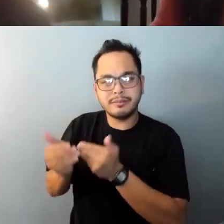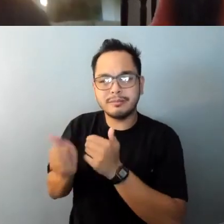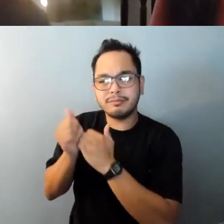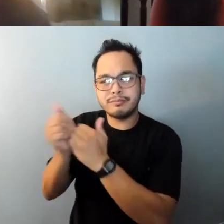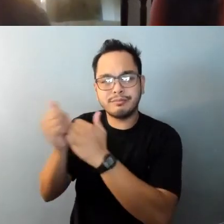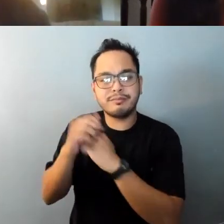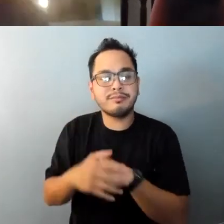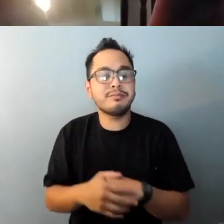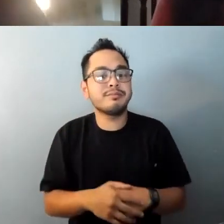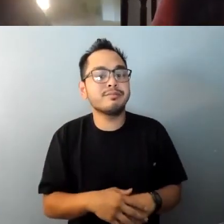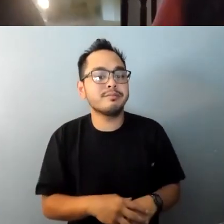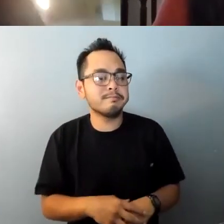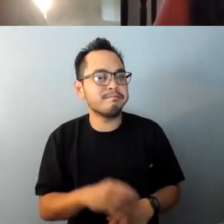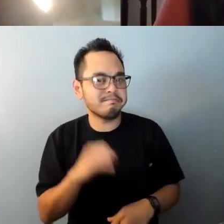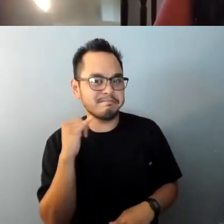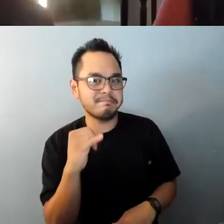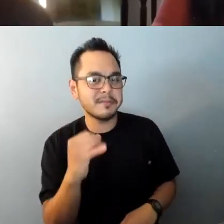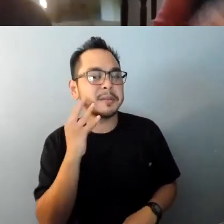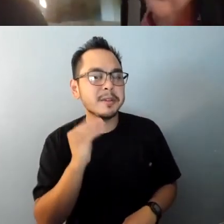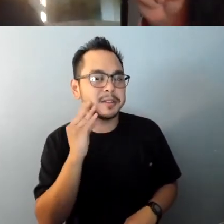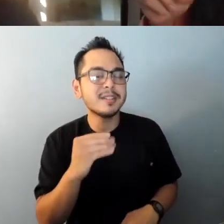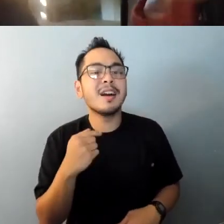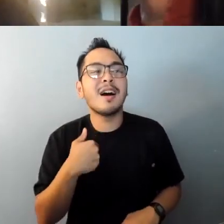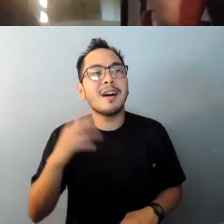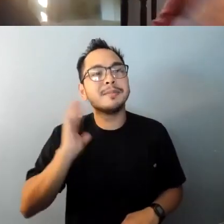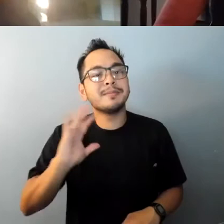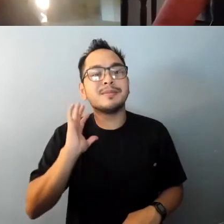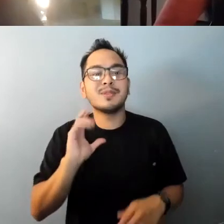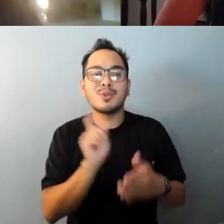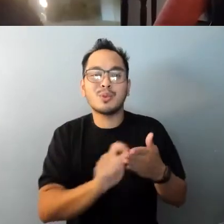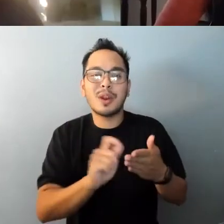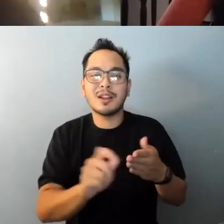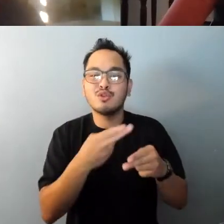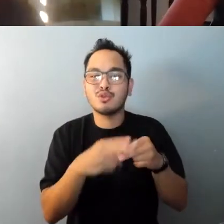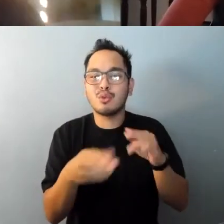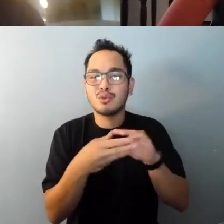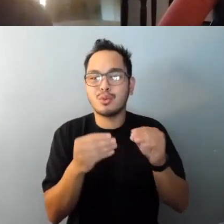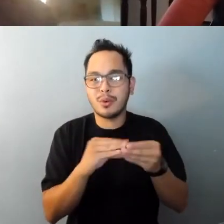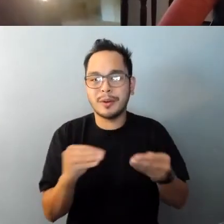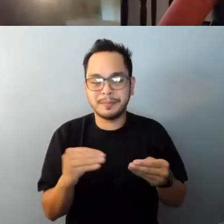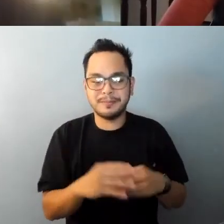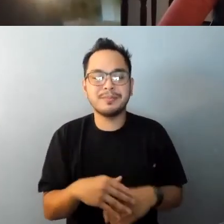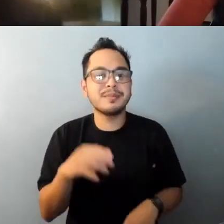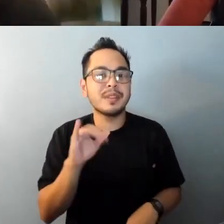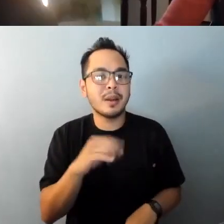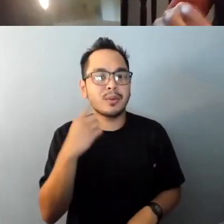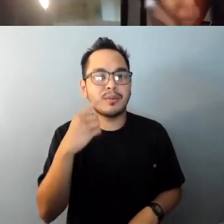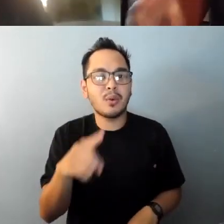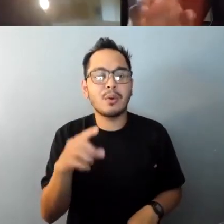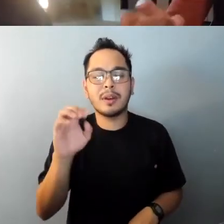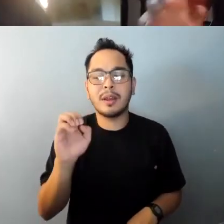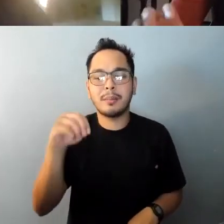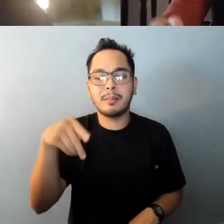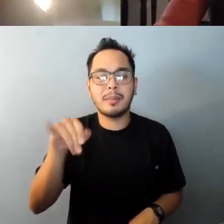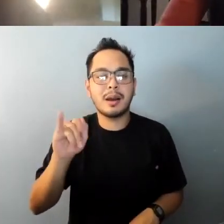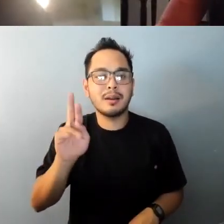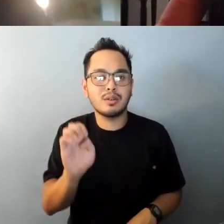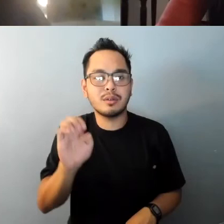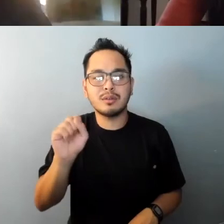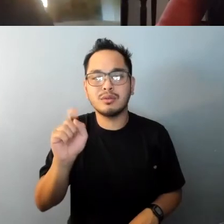a short story, or not had to, I got to write a short story for the Empress writes back